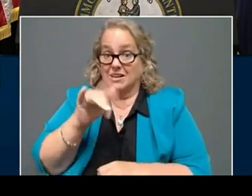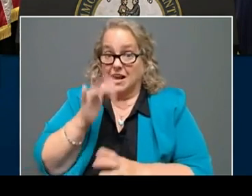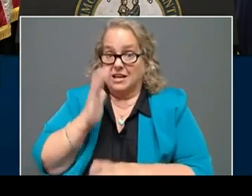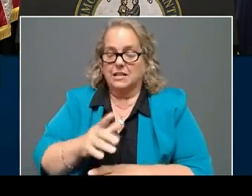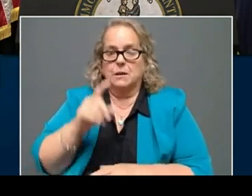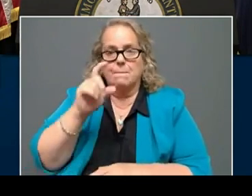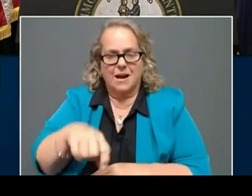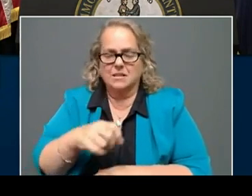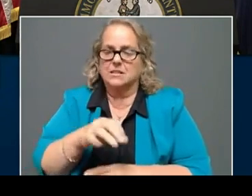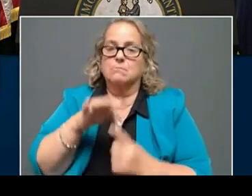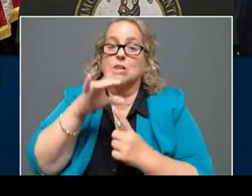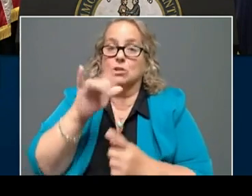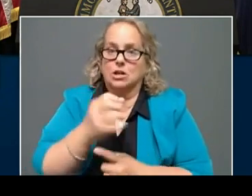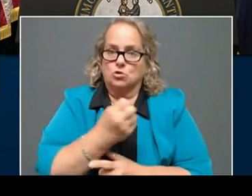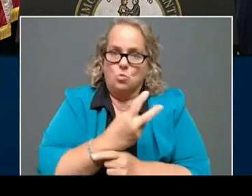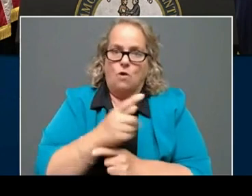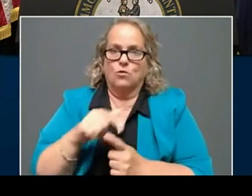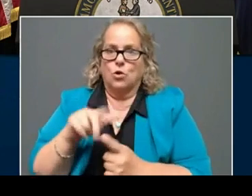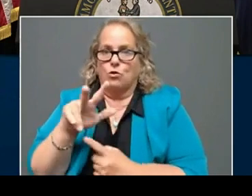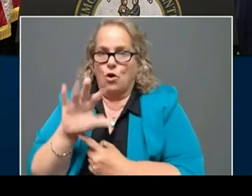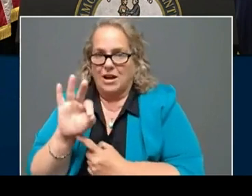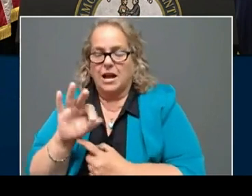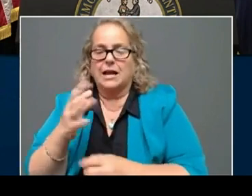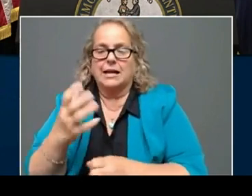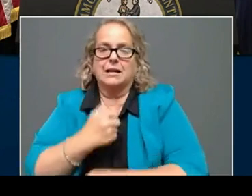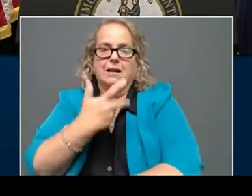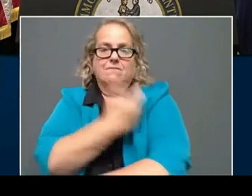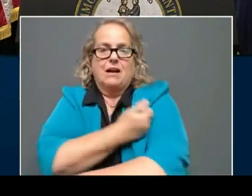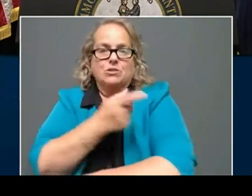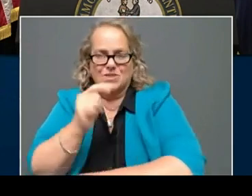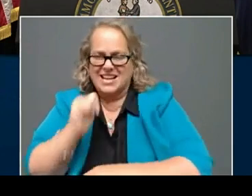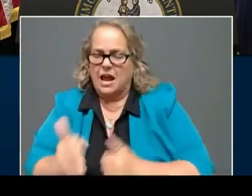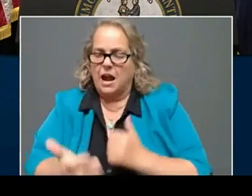vaccinated. You can help us beat this thing. You can help us get back to a